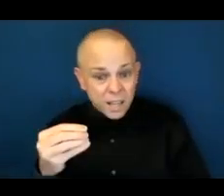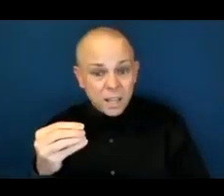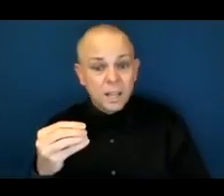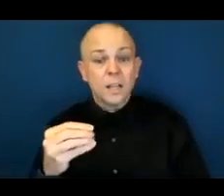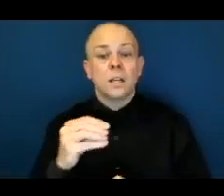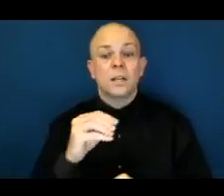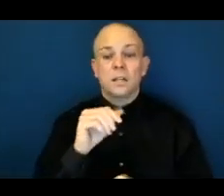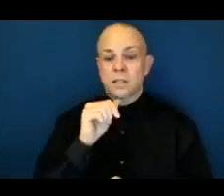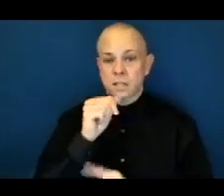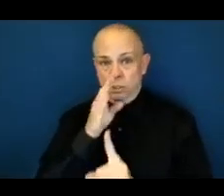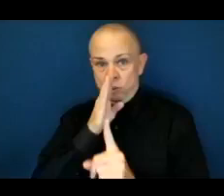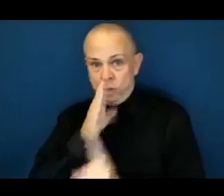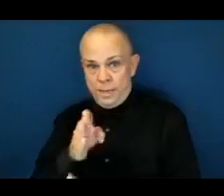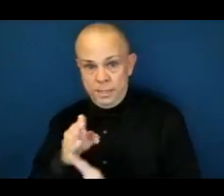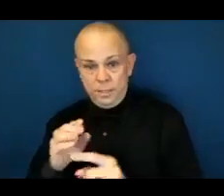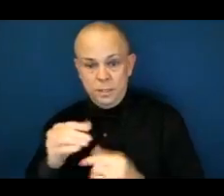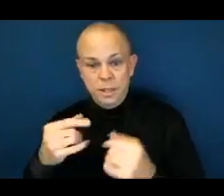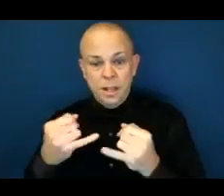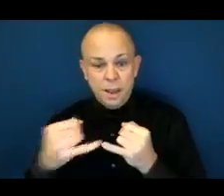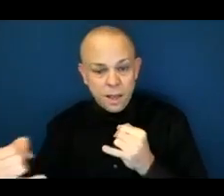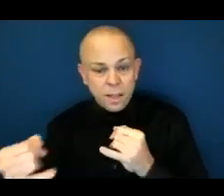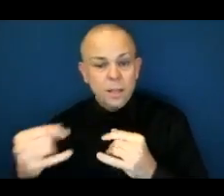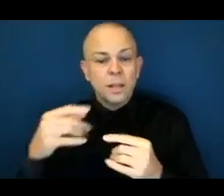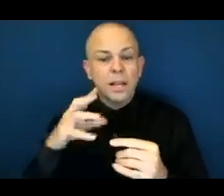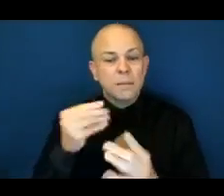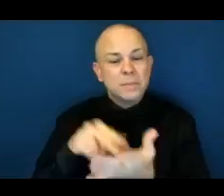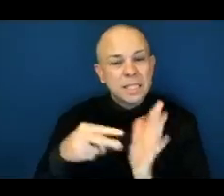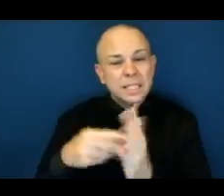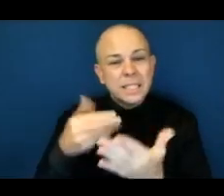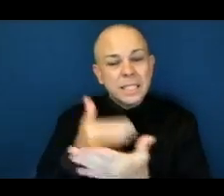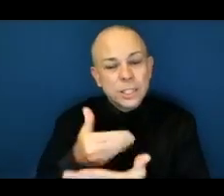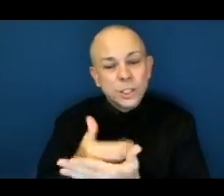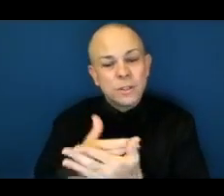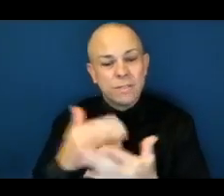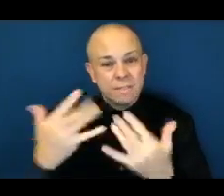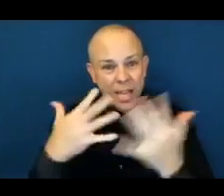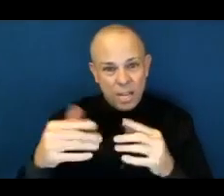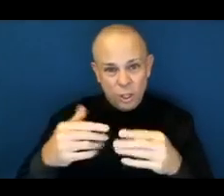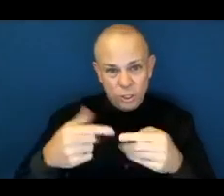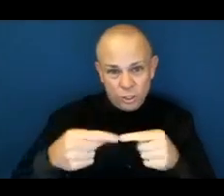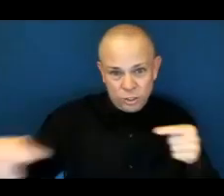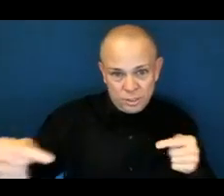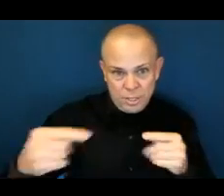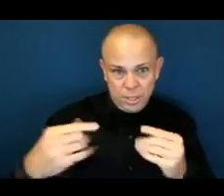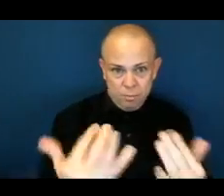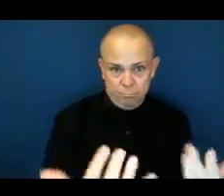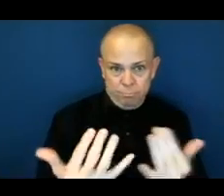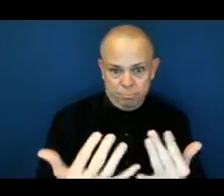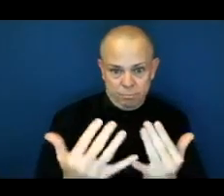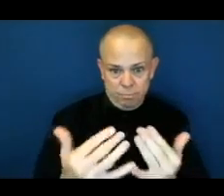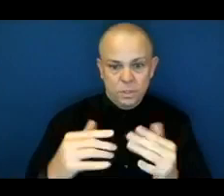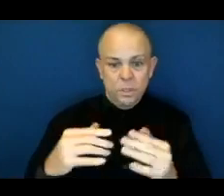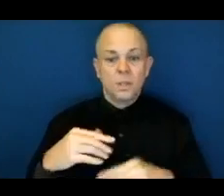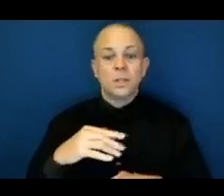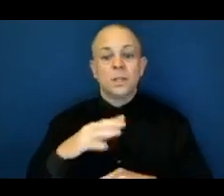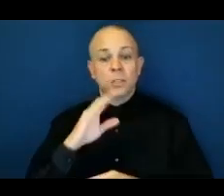right adjacent to the fire's edge indirect line is going to be just a hand line, dozer line, stuff like that that is